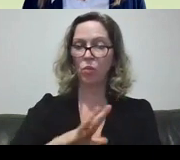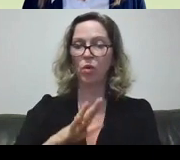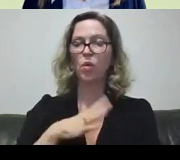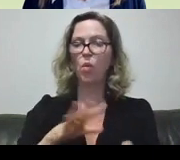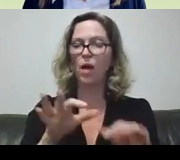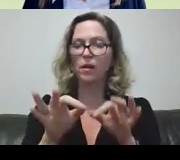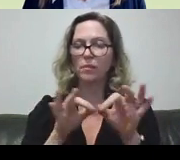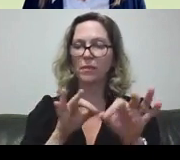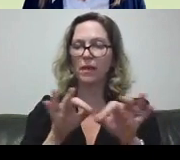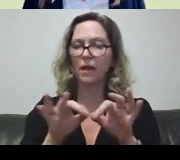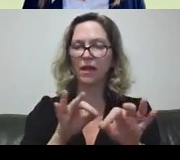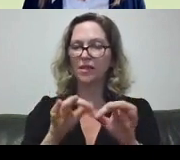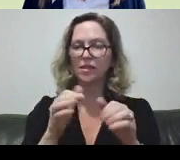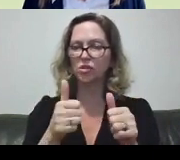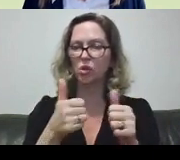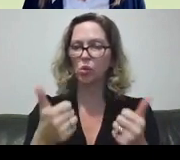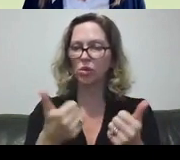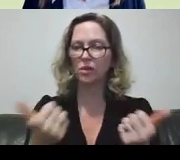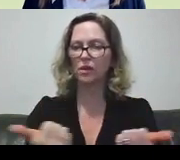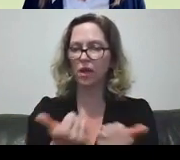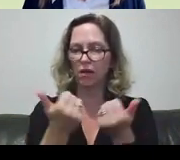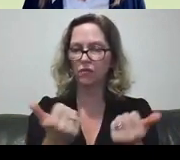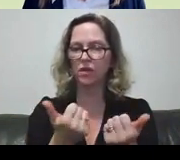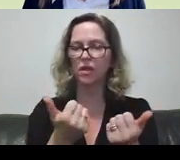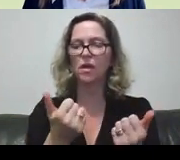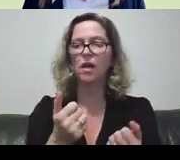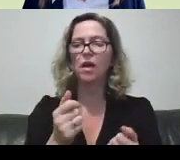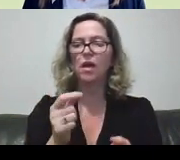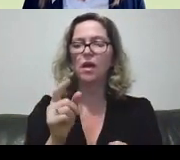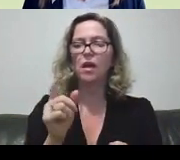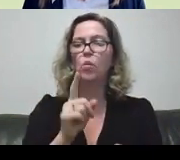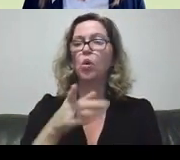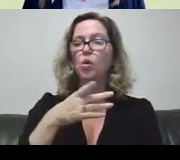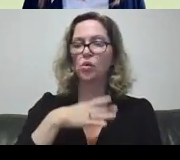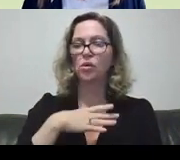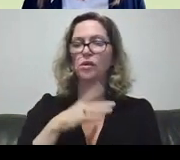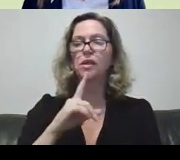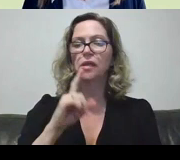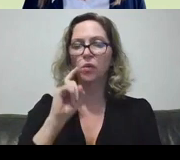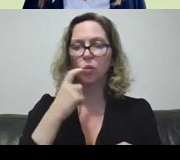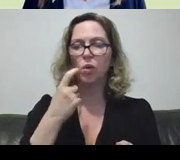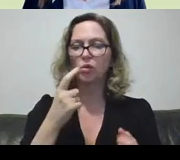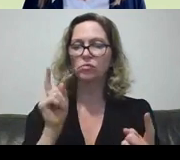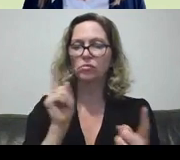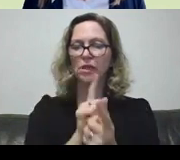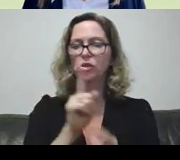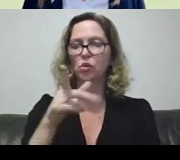you are requesting will meet the needs review all information related to